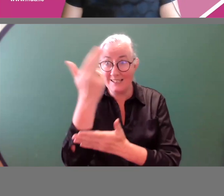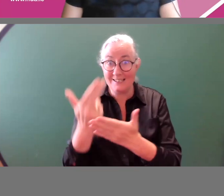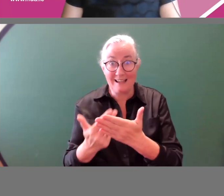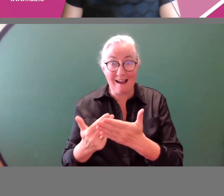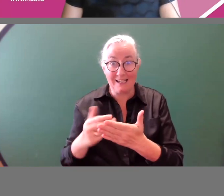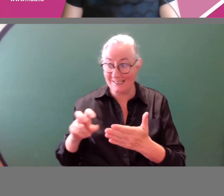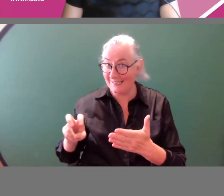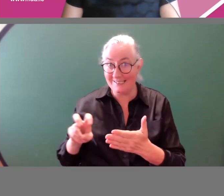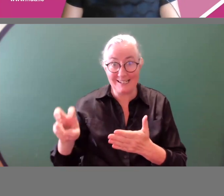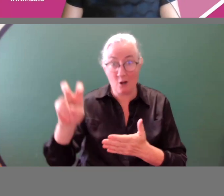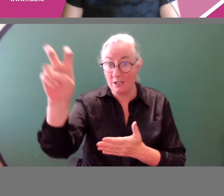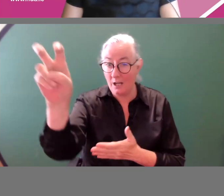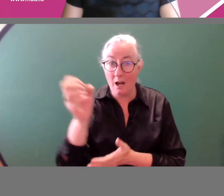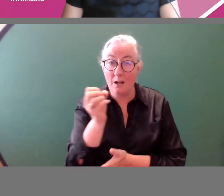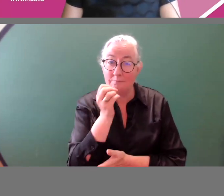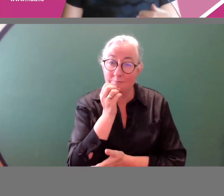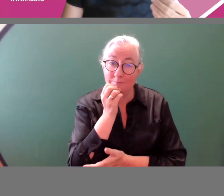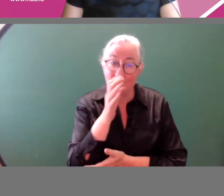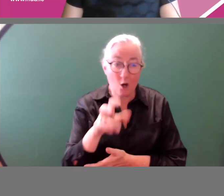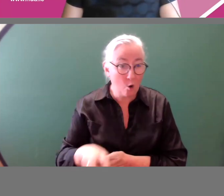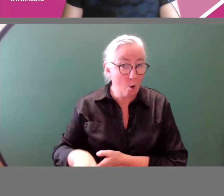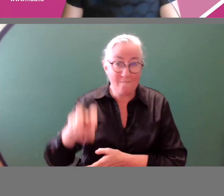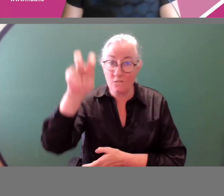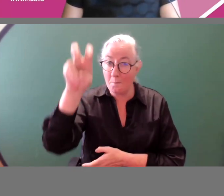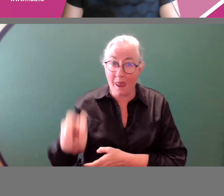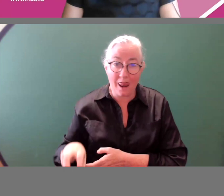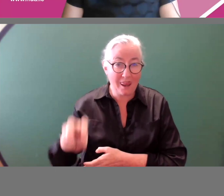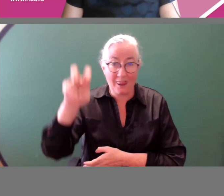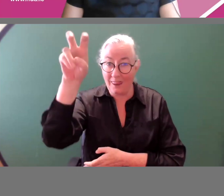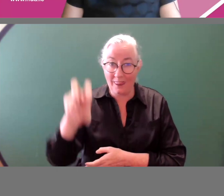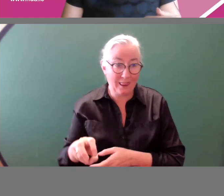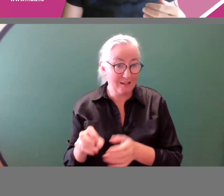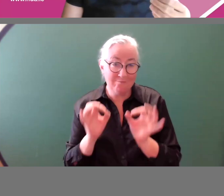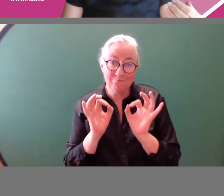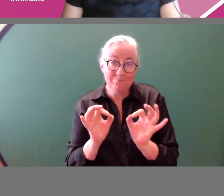it's really comfortable to walk up and down, I know you can't tell that from the photographs and